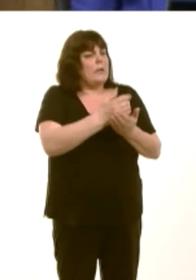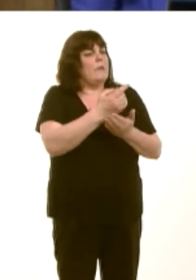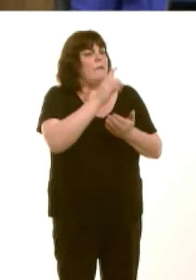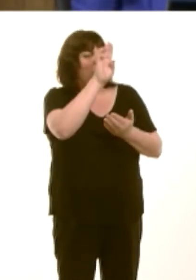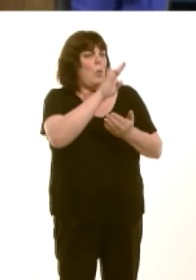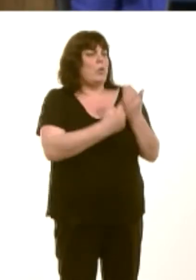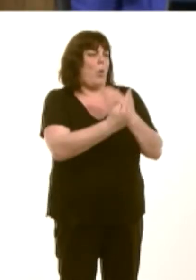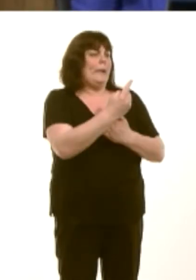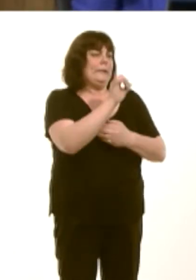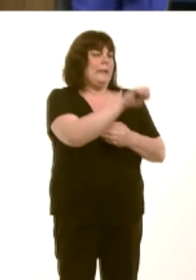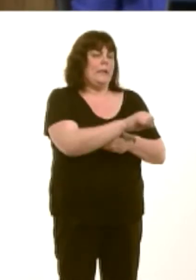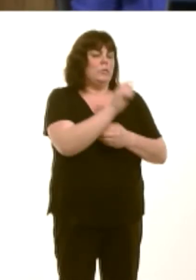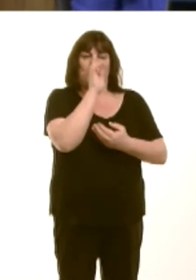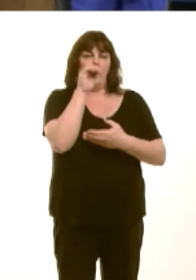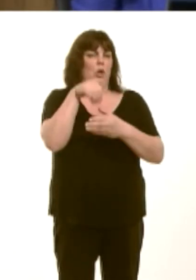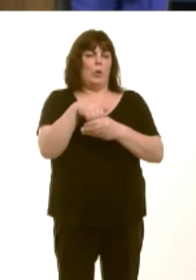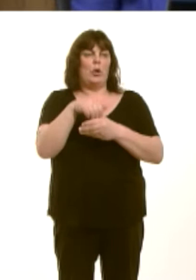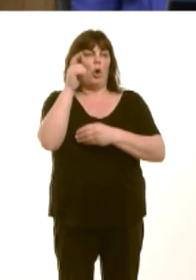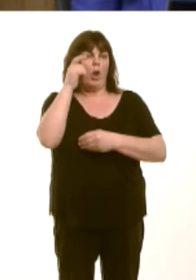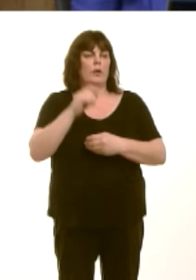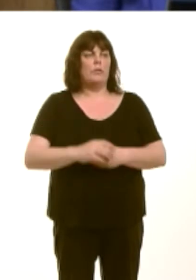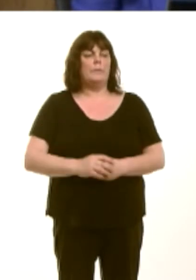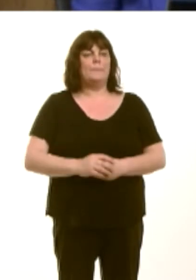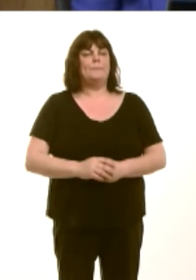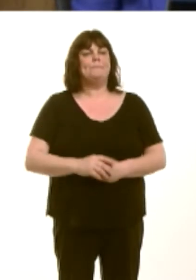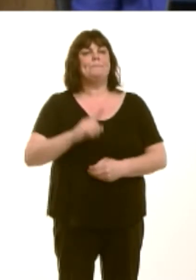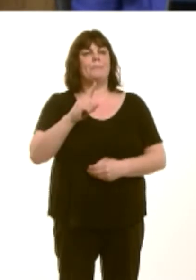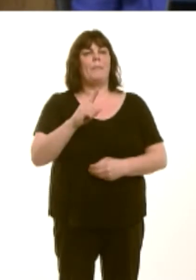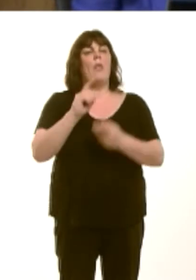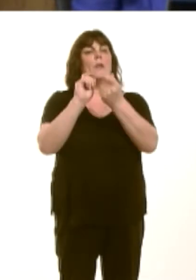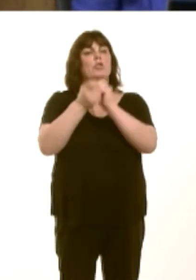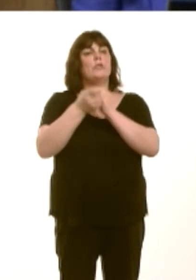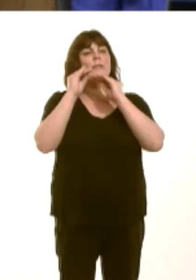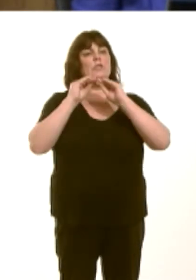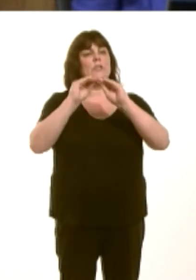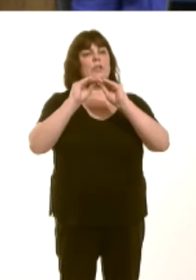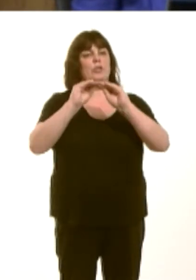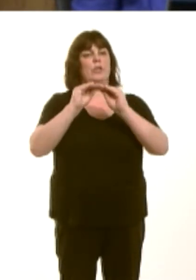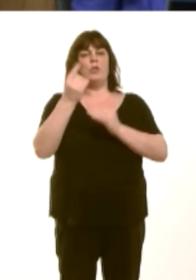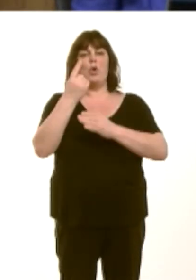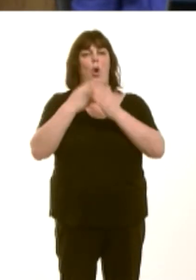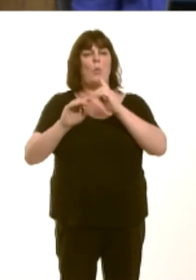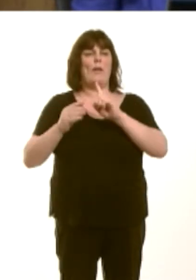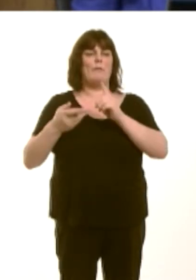It is also right to say that changes to education provision should not be primarily driven by cost. That much is true.